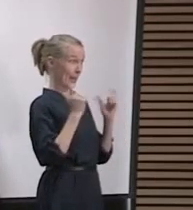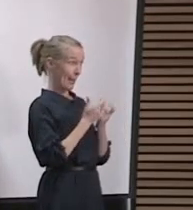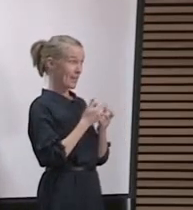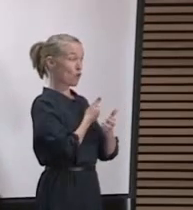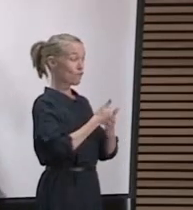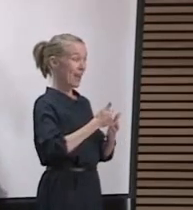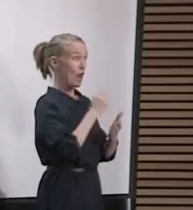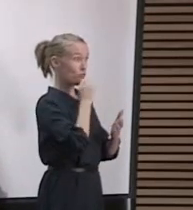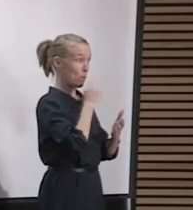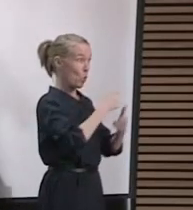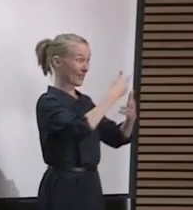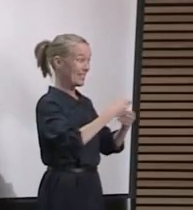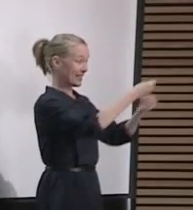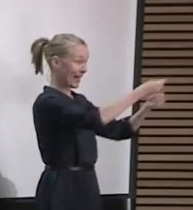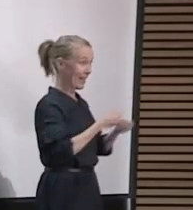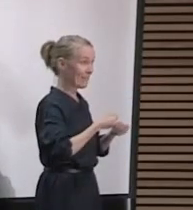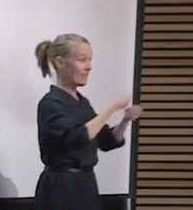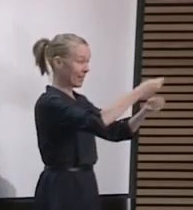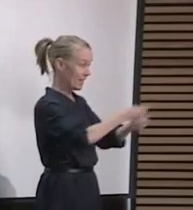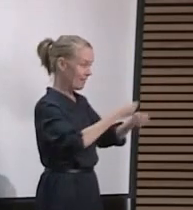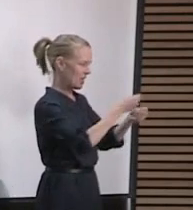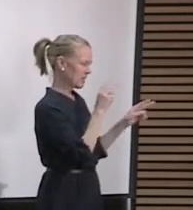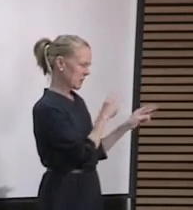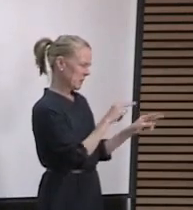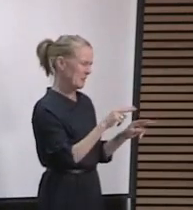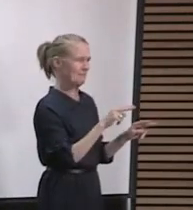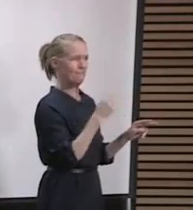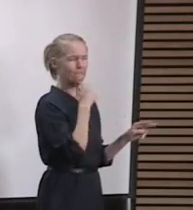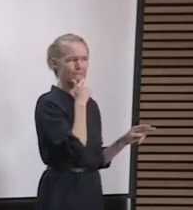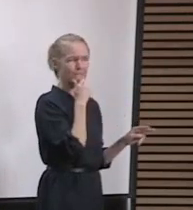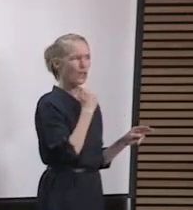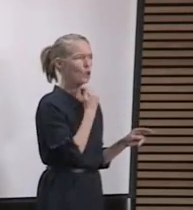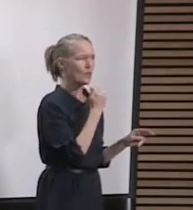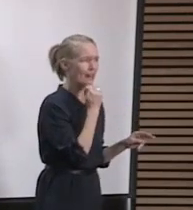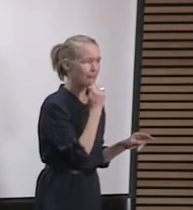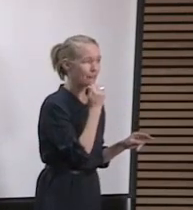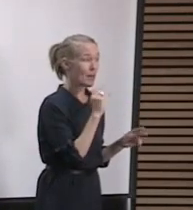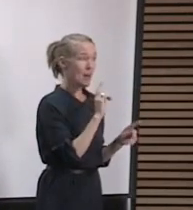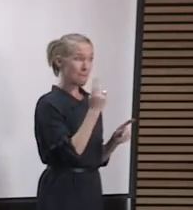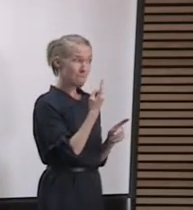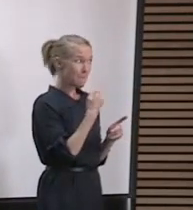testing. Weapon then could see from the numbers this they weren't high enough, but they